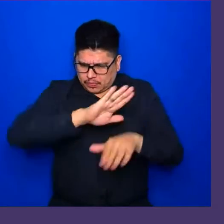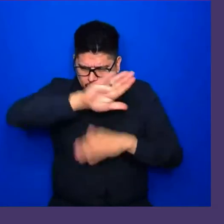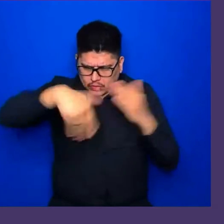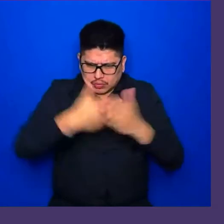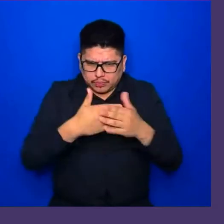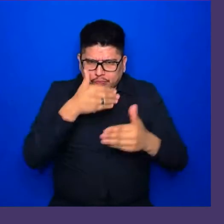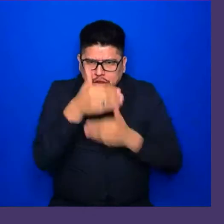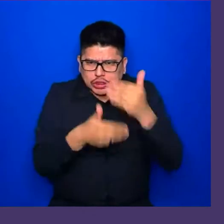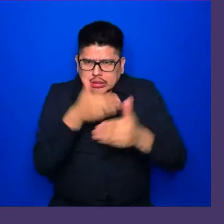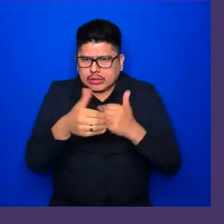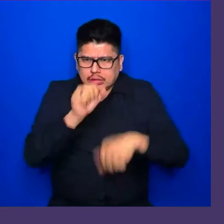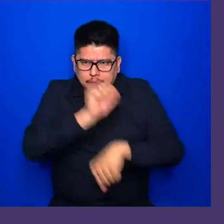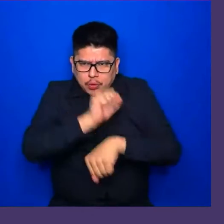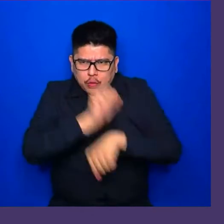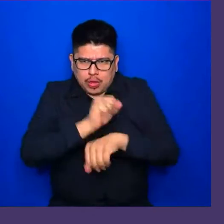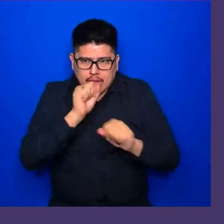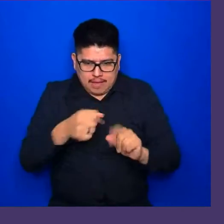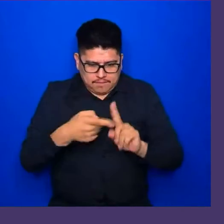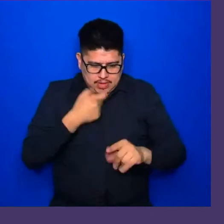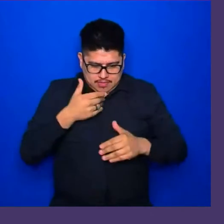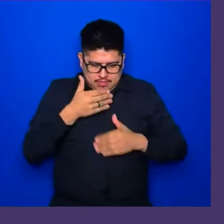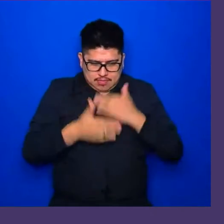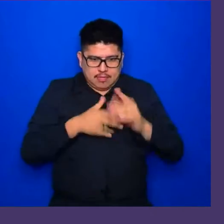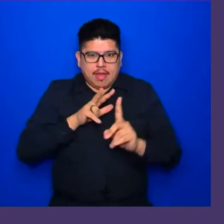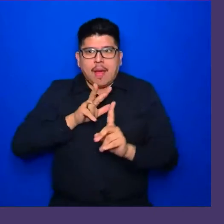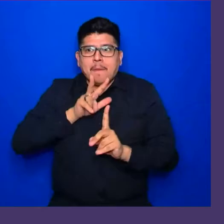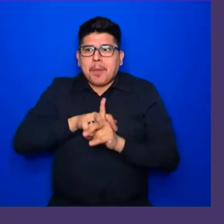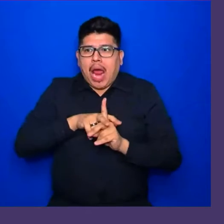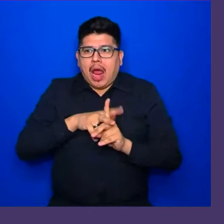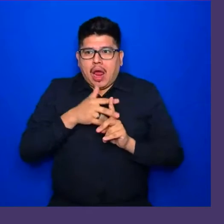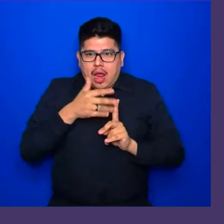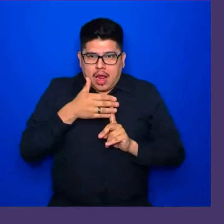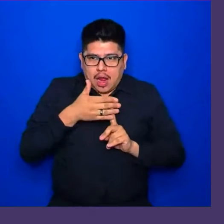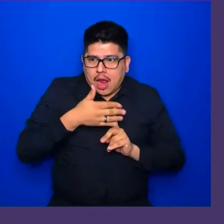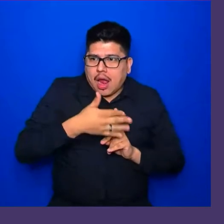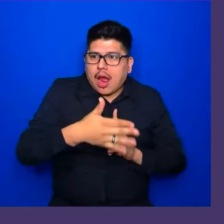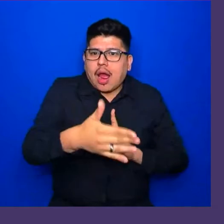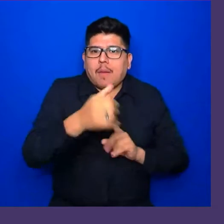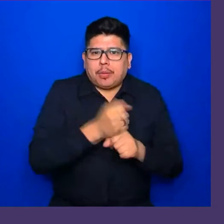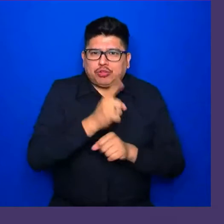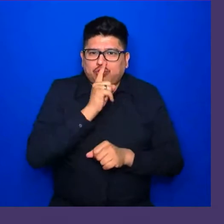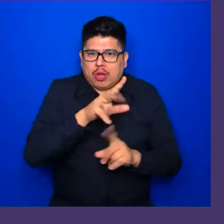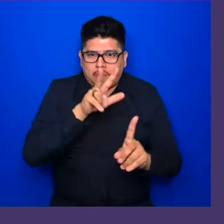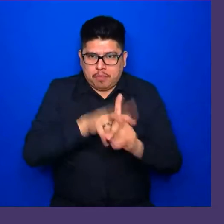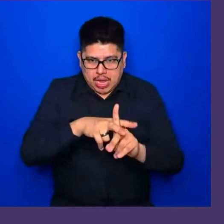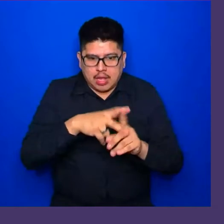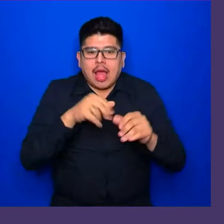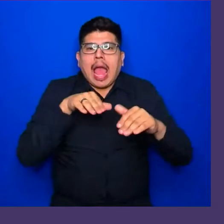to making sure that applications are accessible, all the way to being hired,